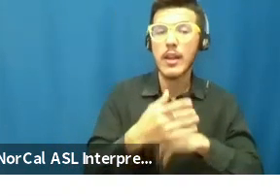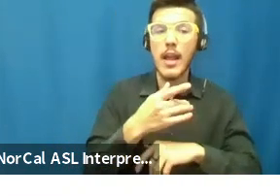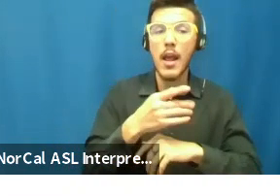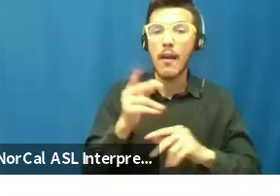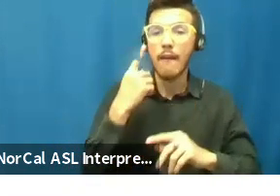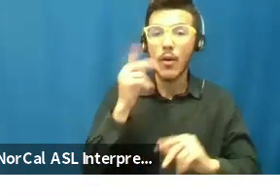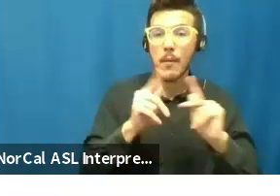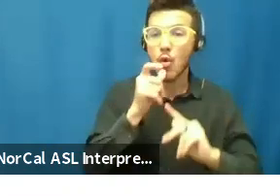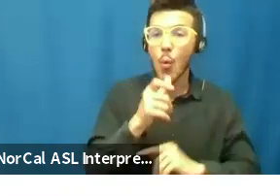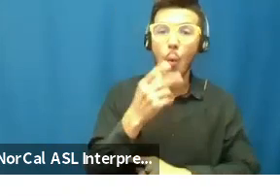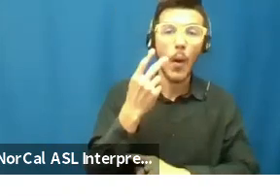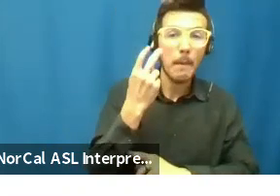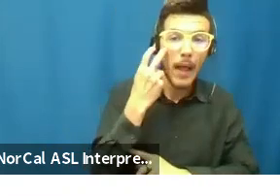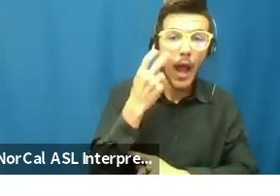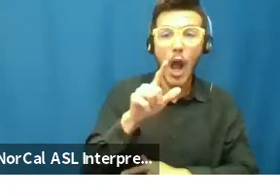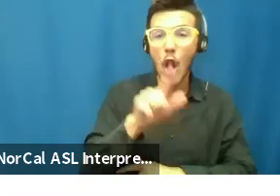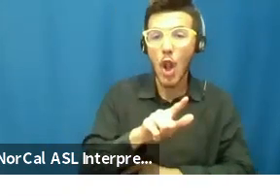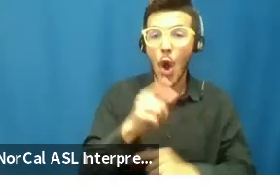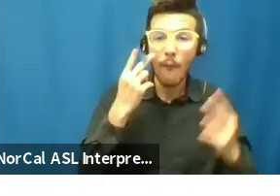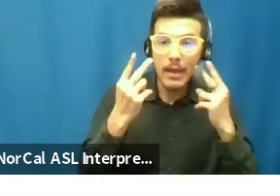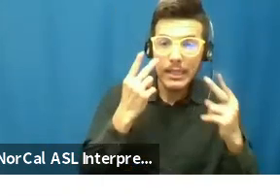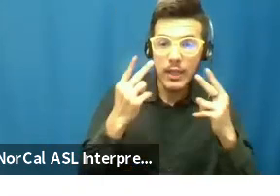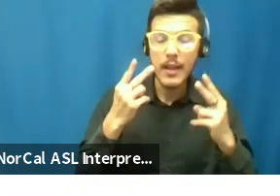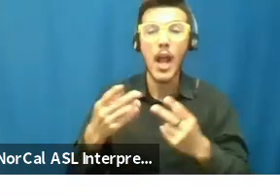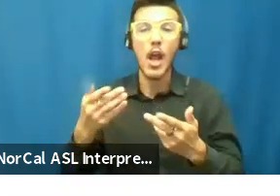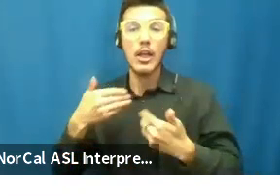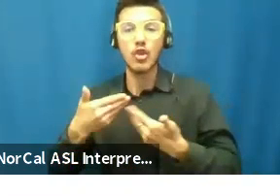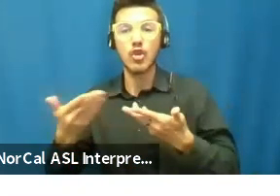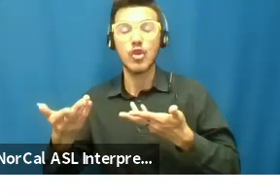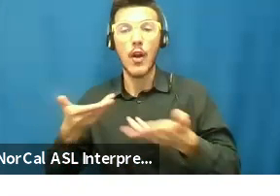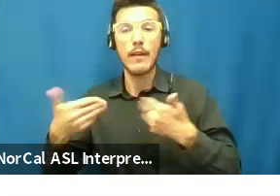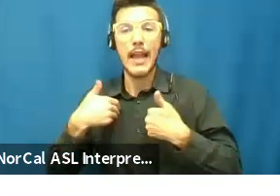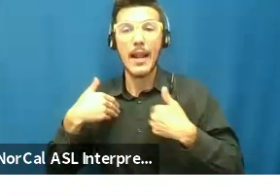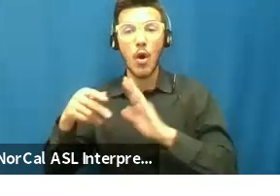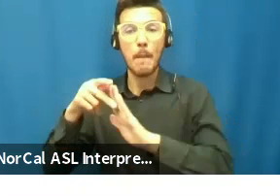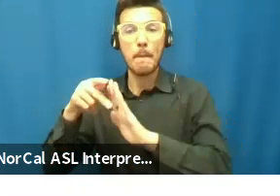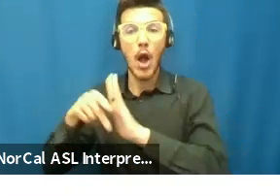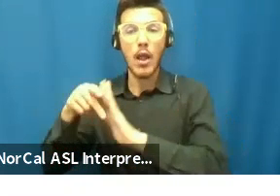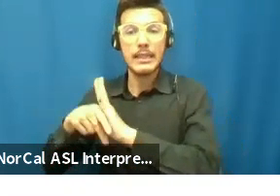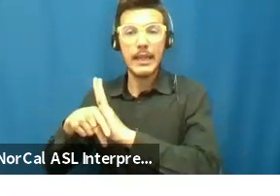low vision, service animal policies, identifying and differentiating between the roles of an